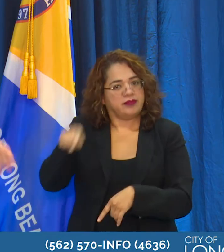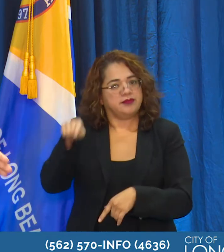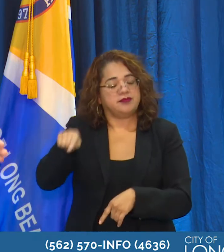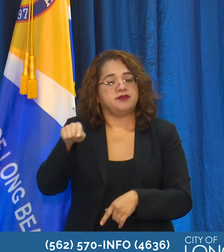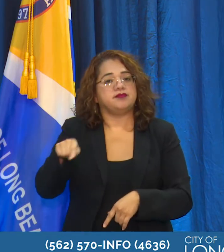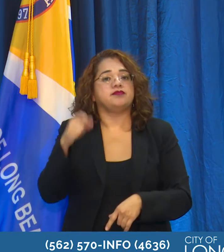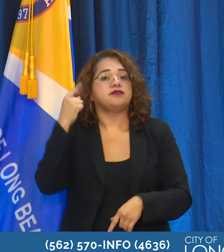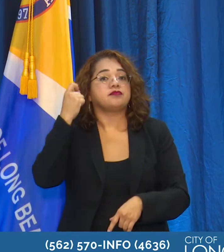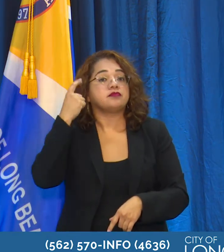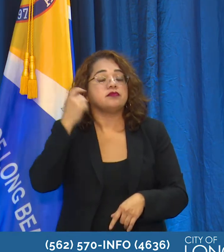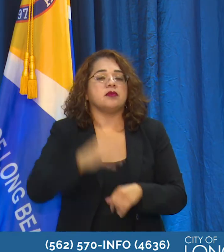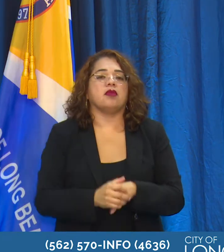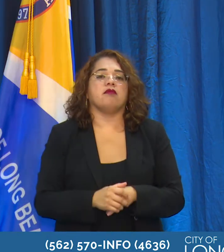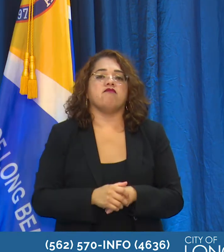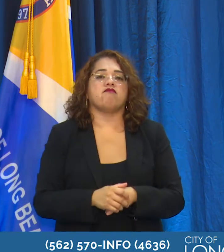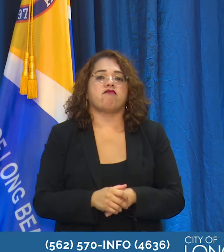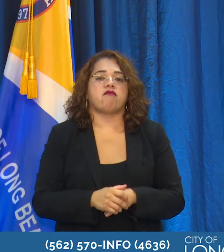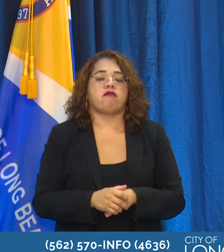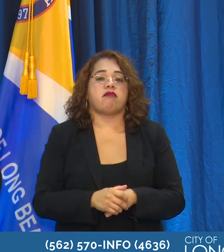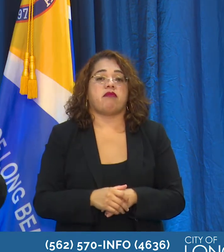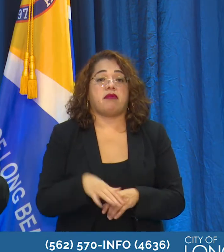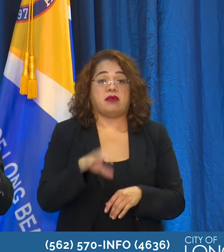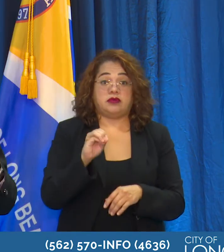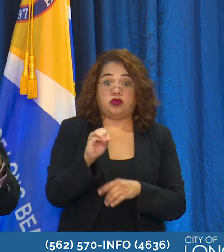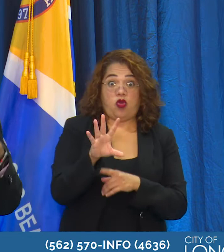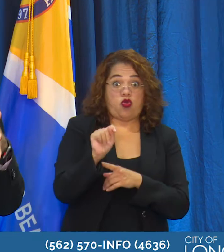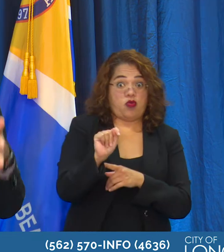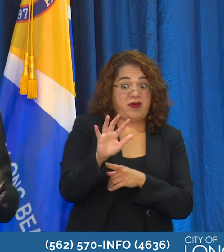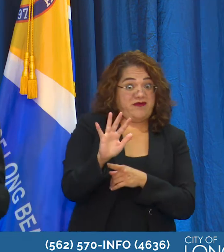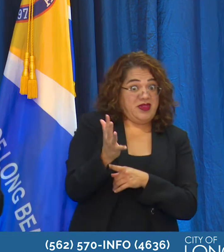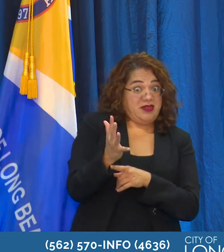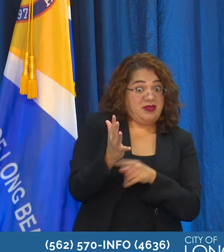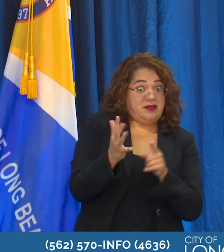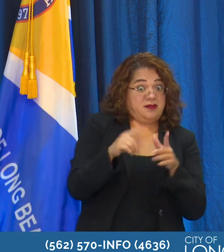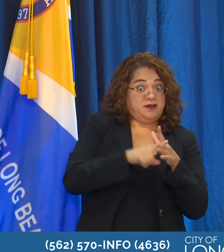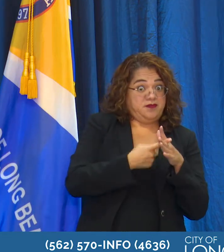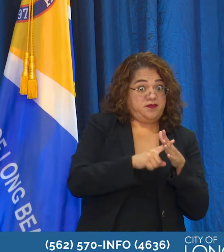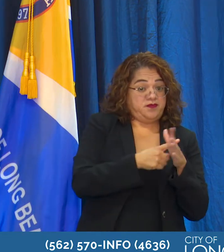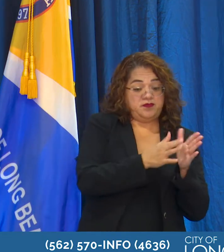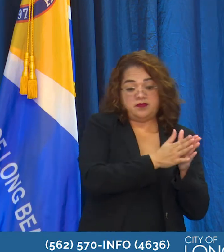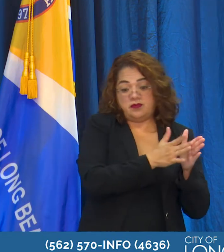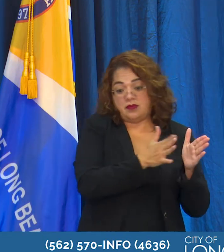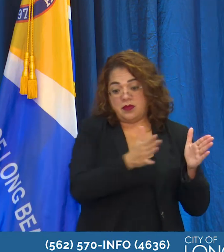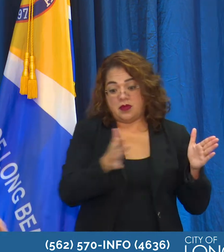drop, after October 5th to election day.